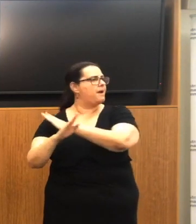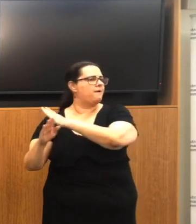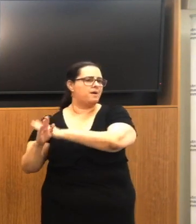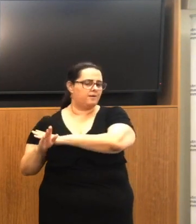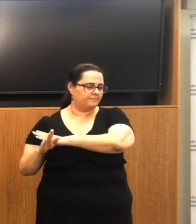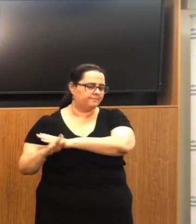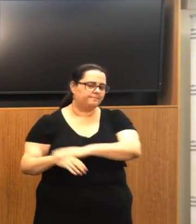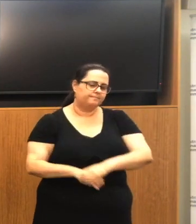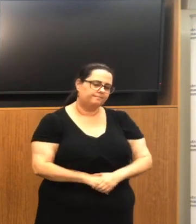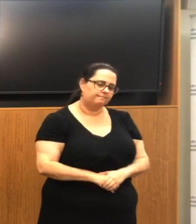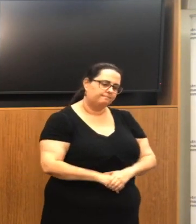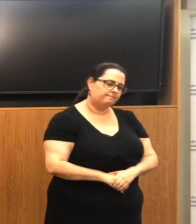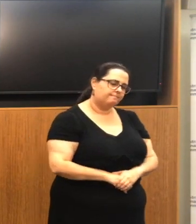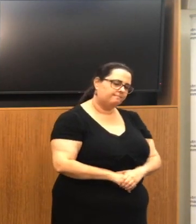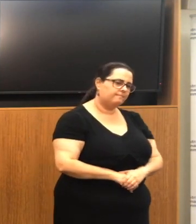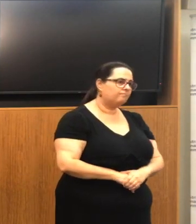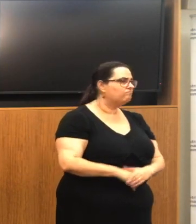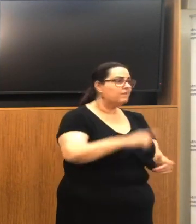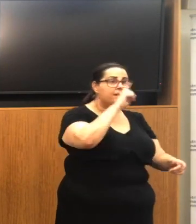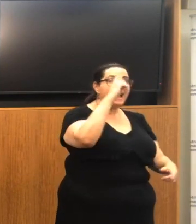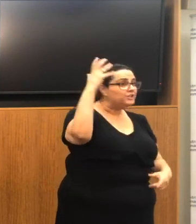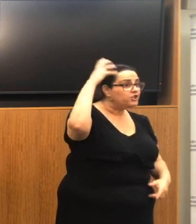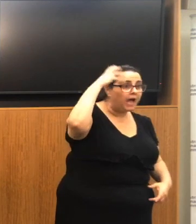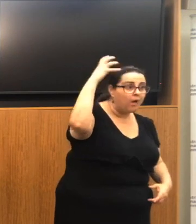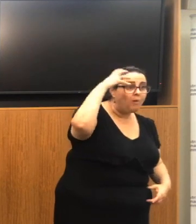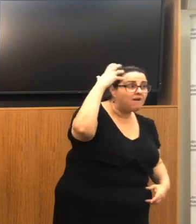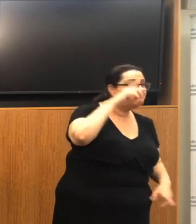Even just to take a shower was difficult.